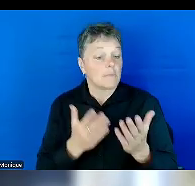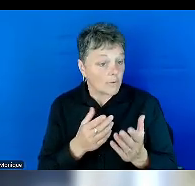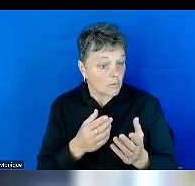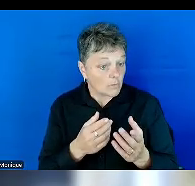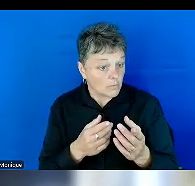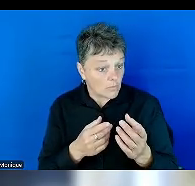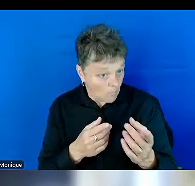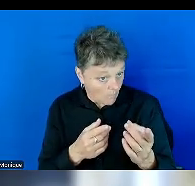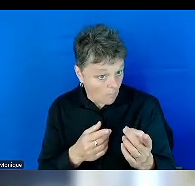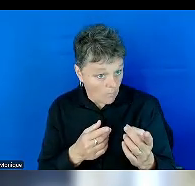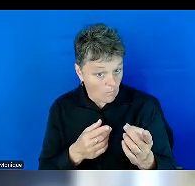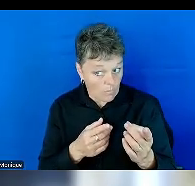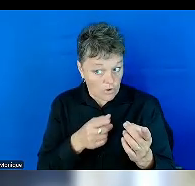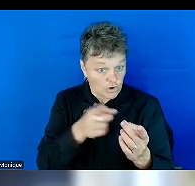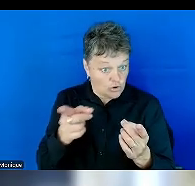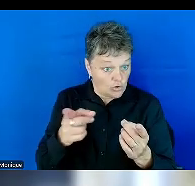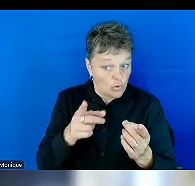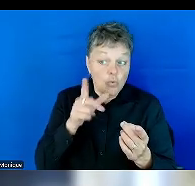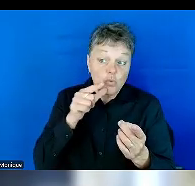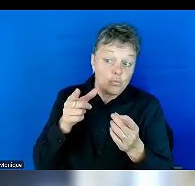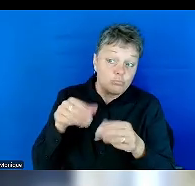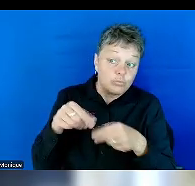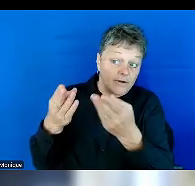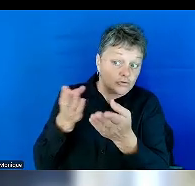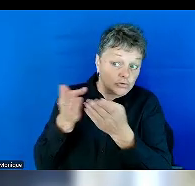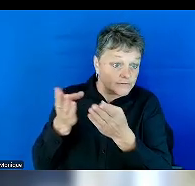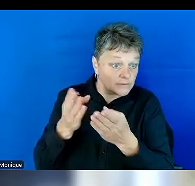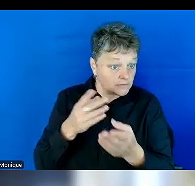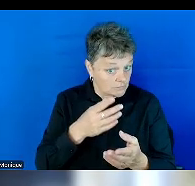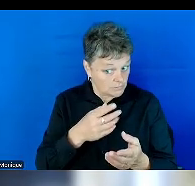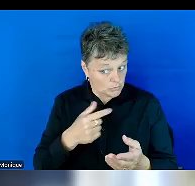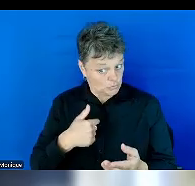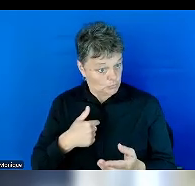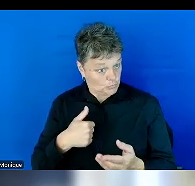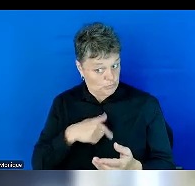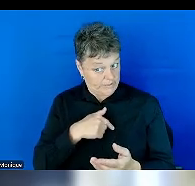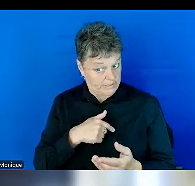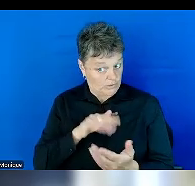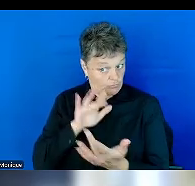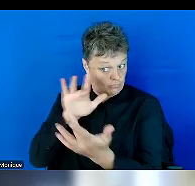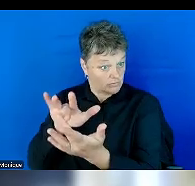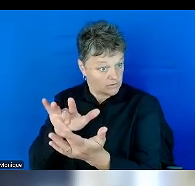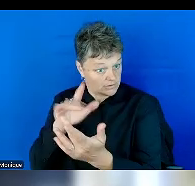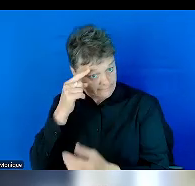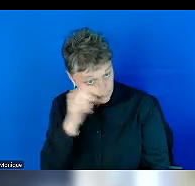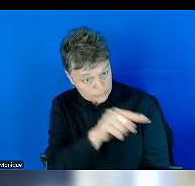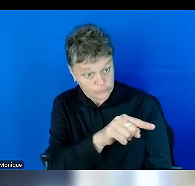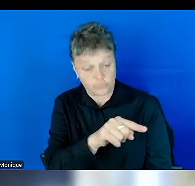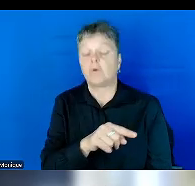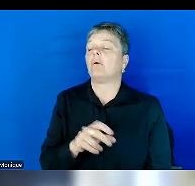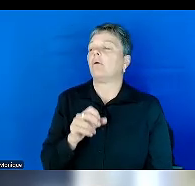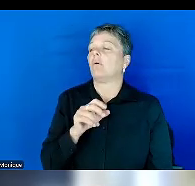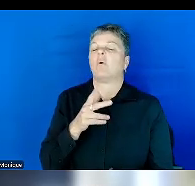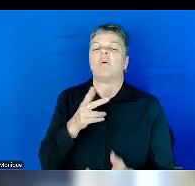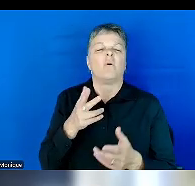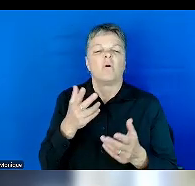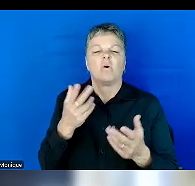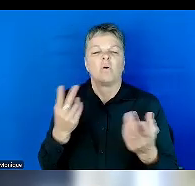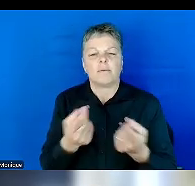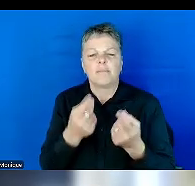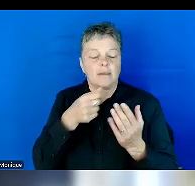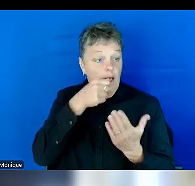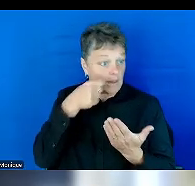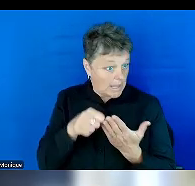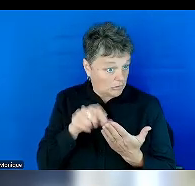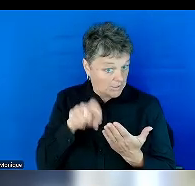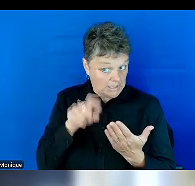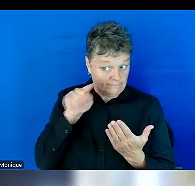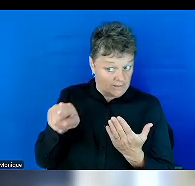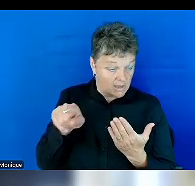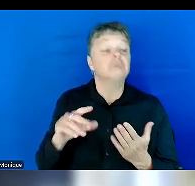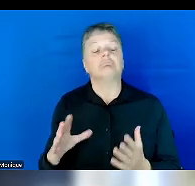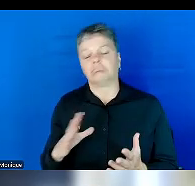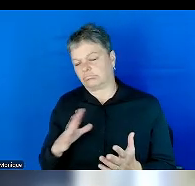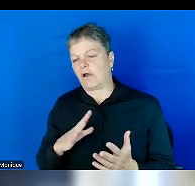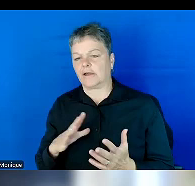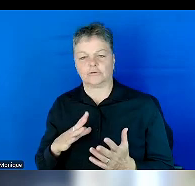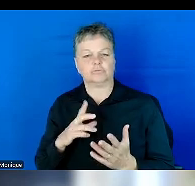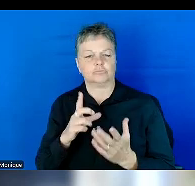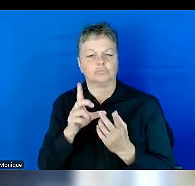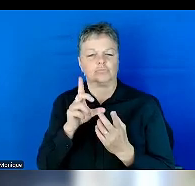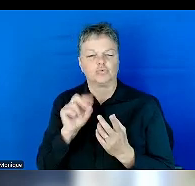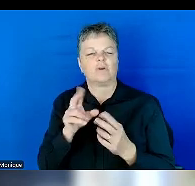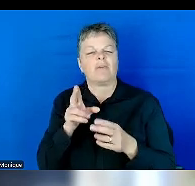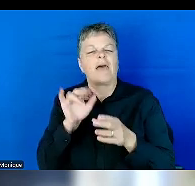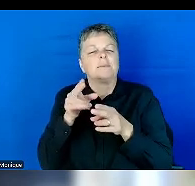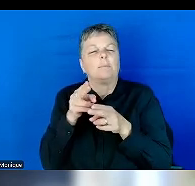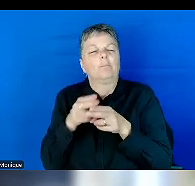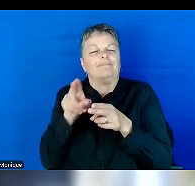on their behalf or to write a letter uh for someone uh for them. Um so these brief services